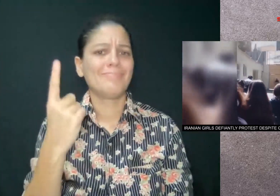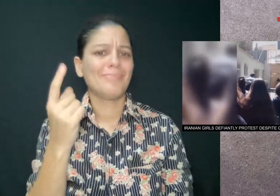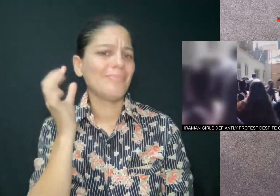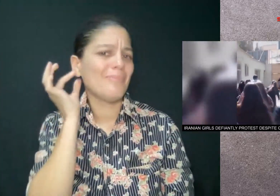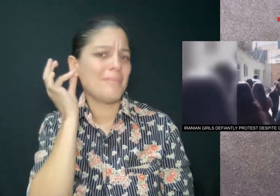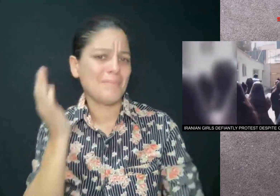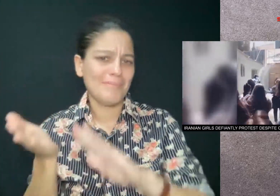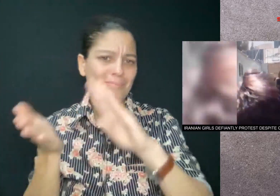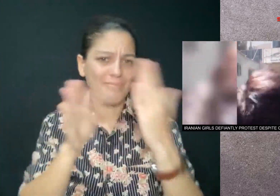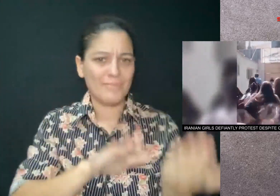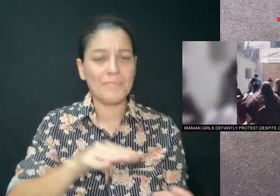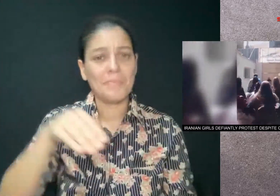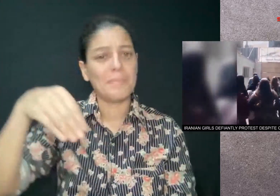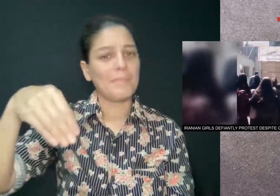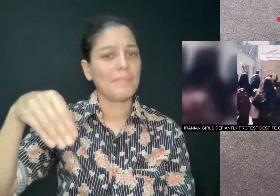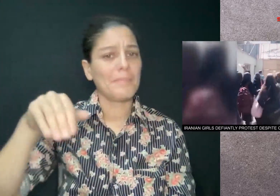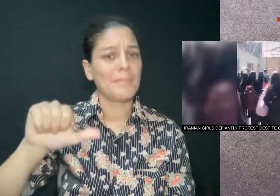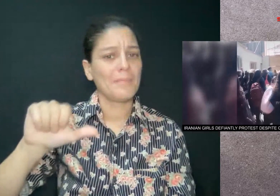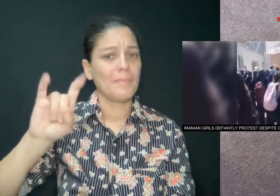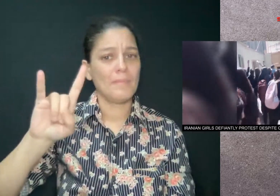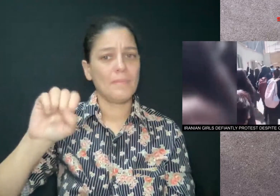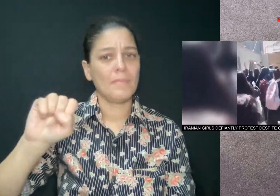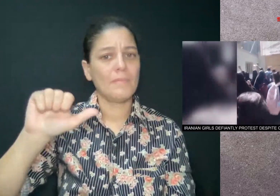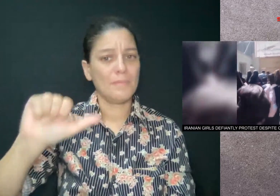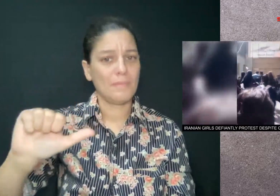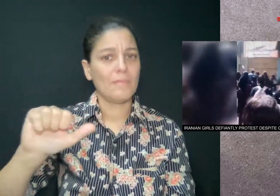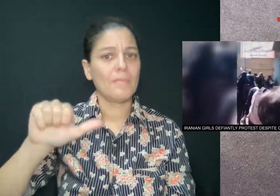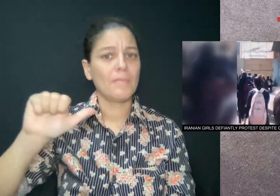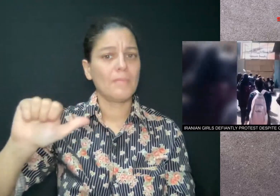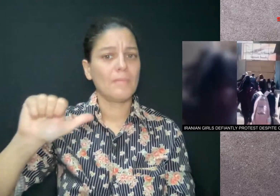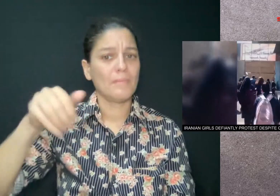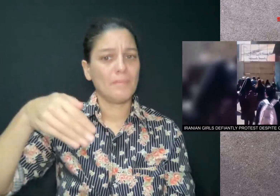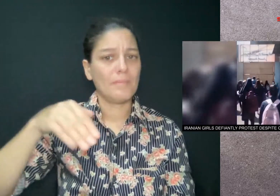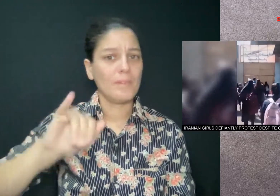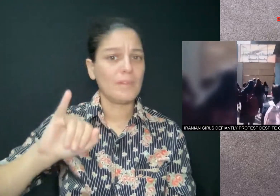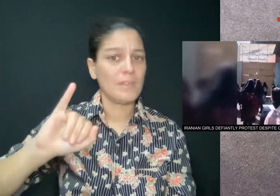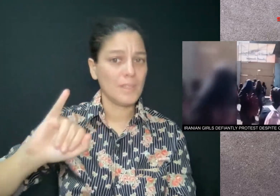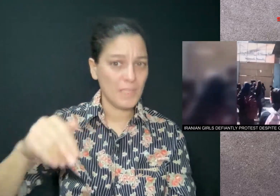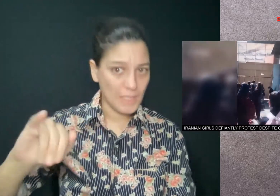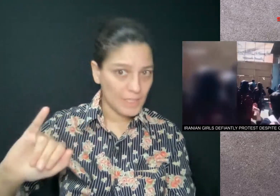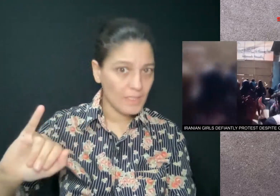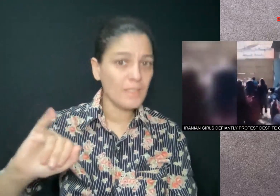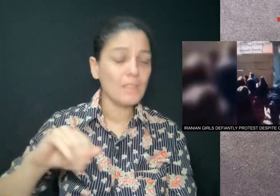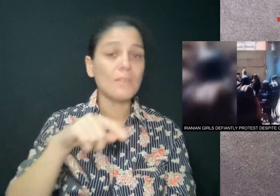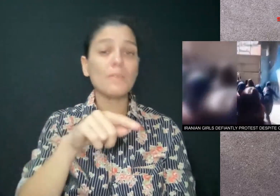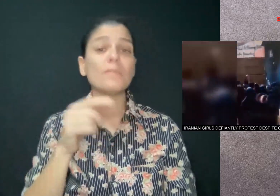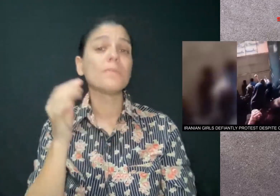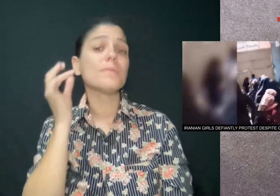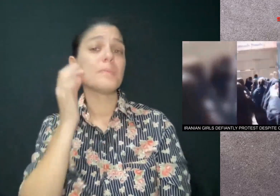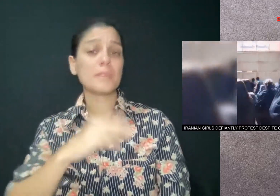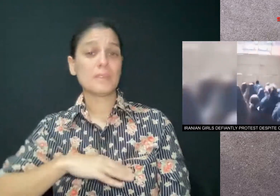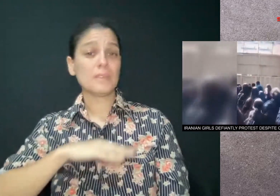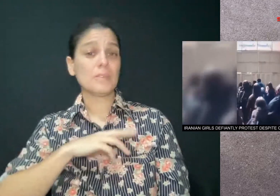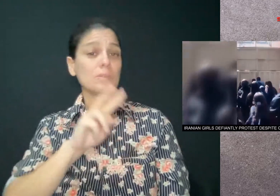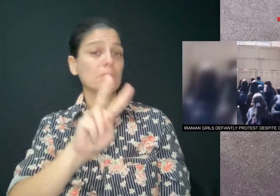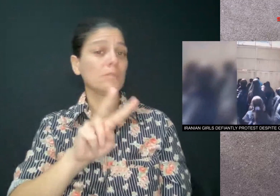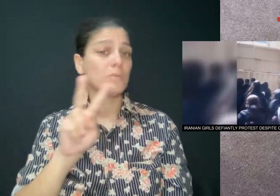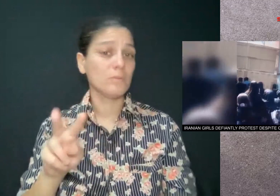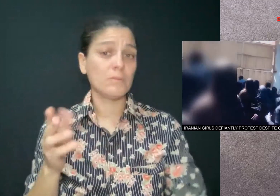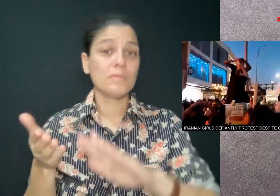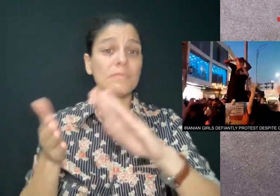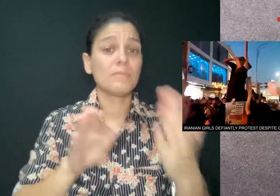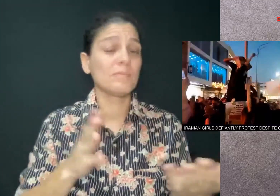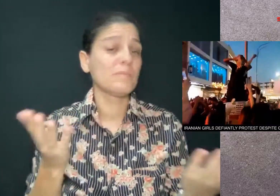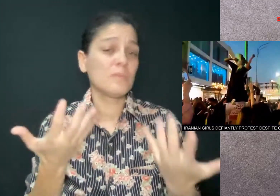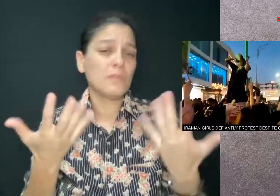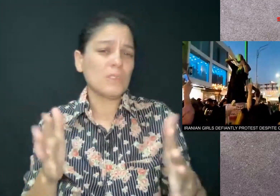death of Mahsa Amini a 22-year-old woman who died after being arrested by the country's